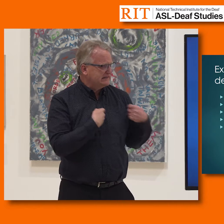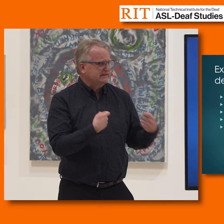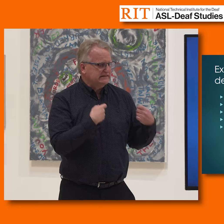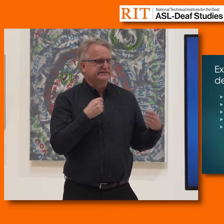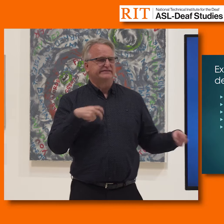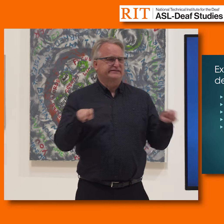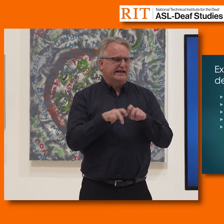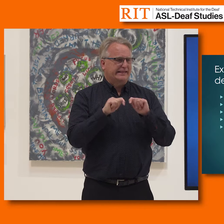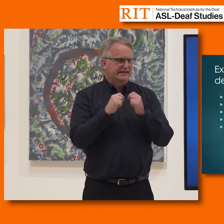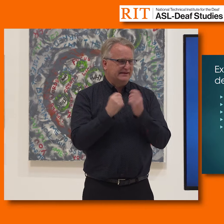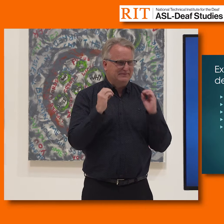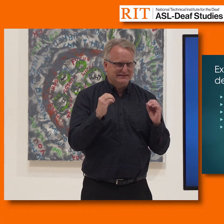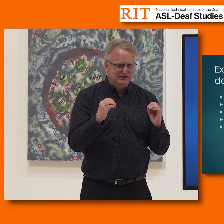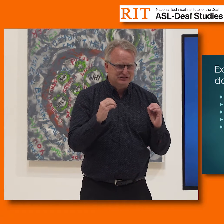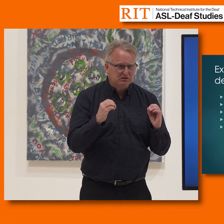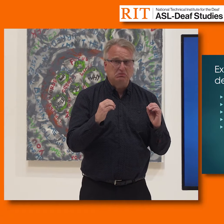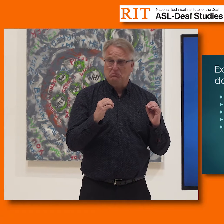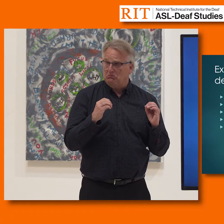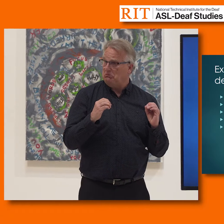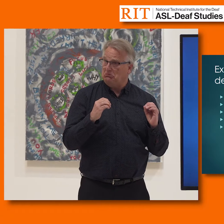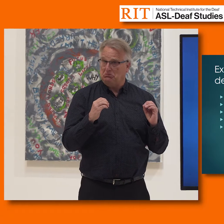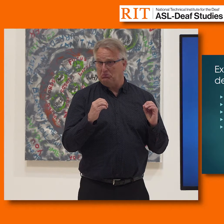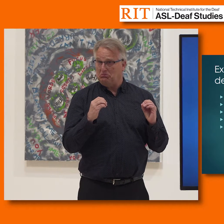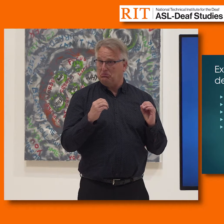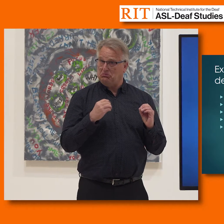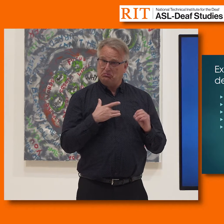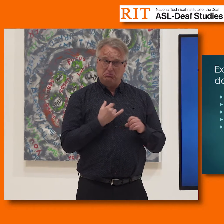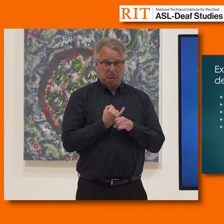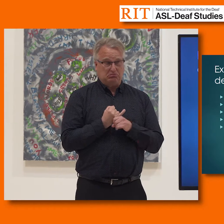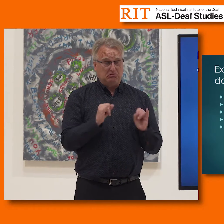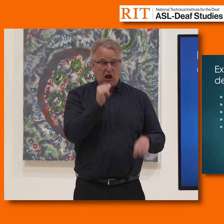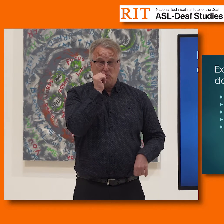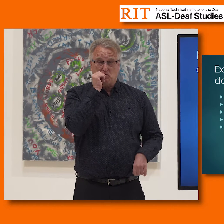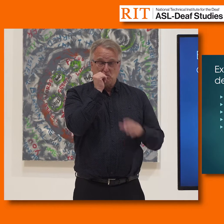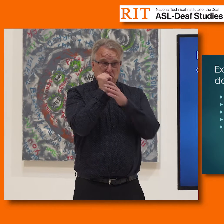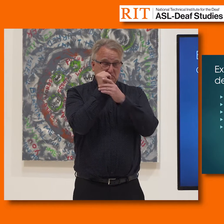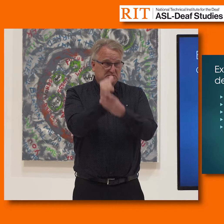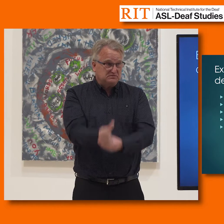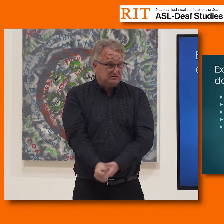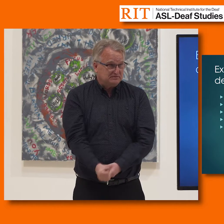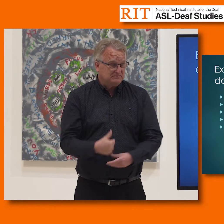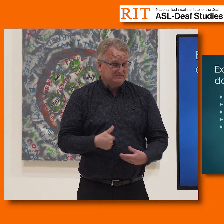but they continued to pursue me and ask me, "Please consider this opportunity."